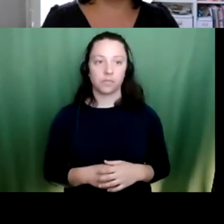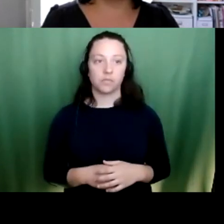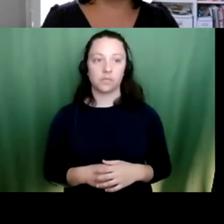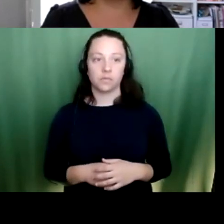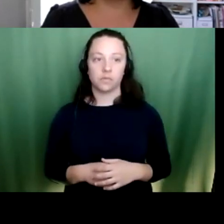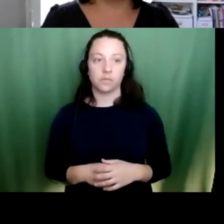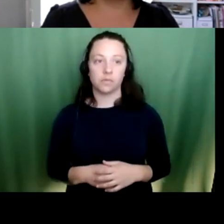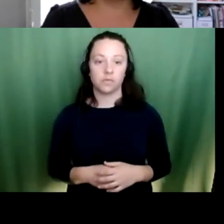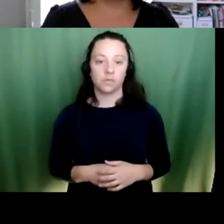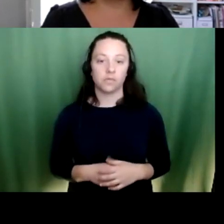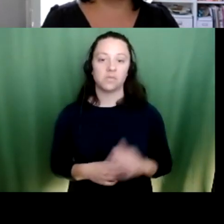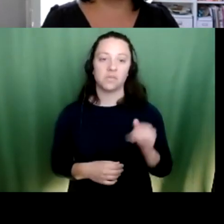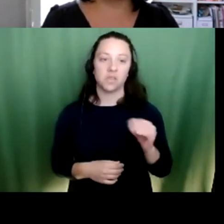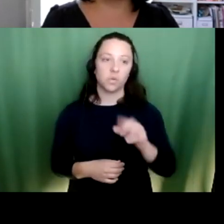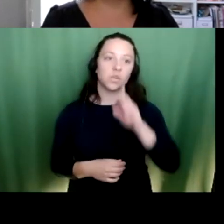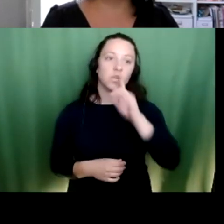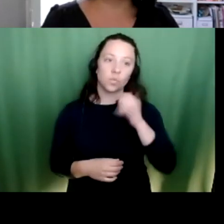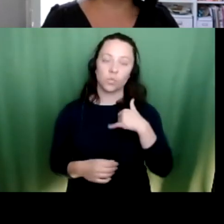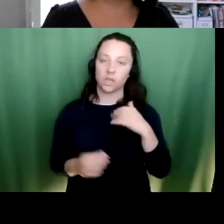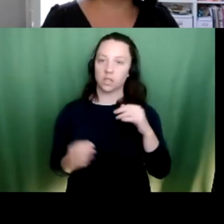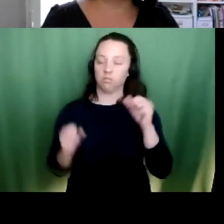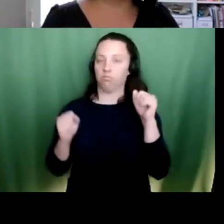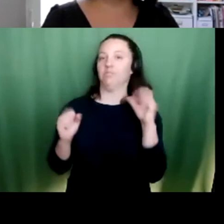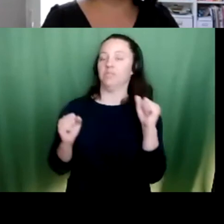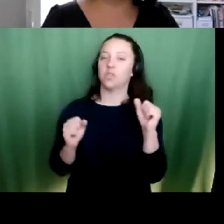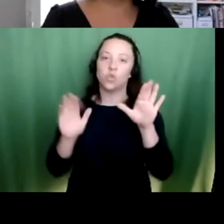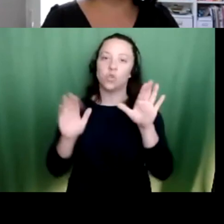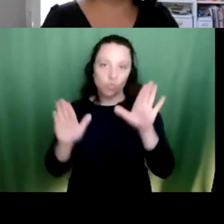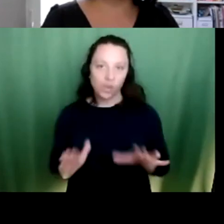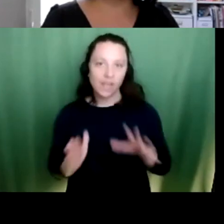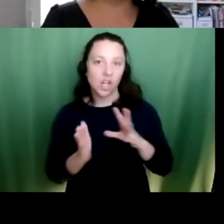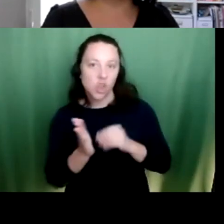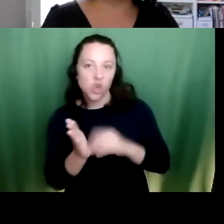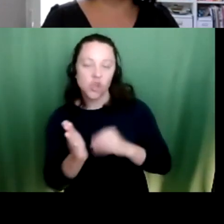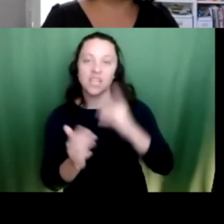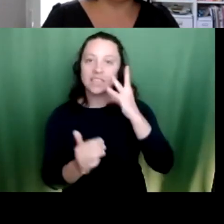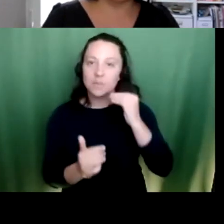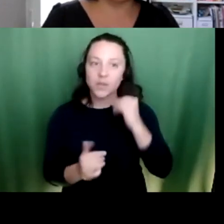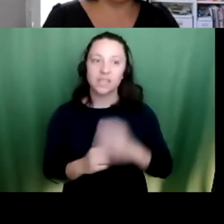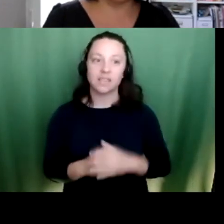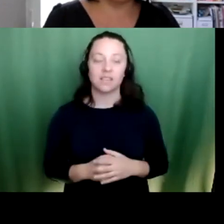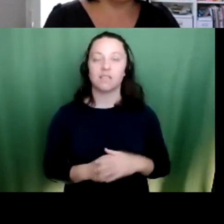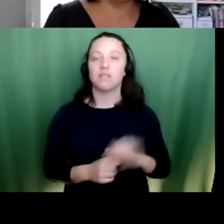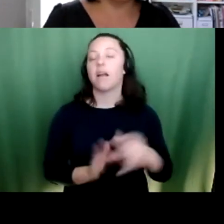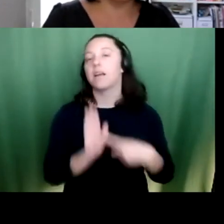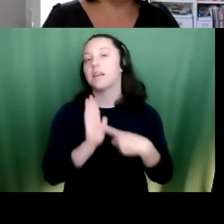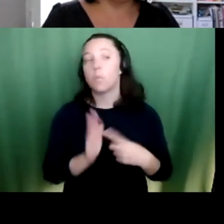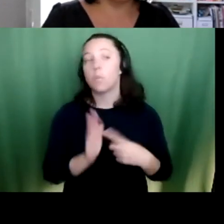a really wonderful learning experience. For one of the artists who shared, he is an artist who